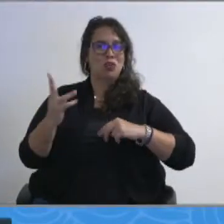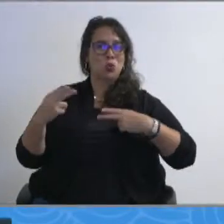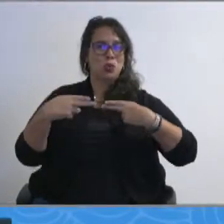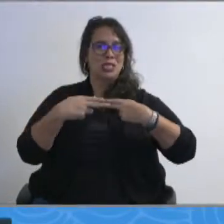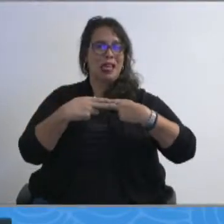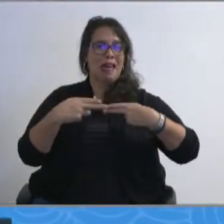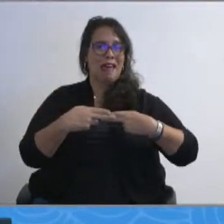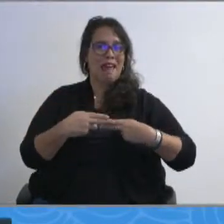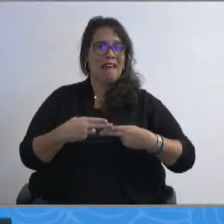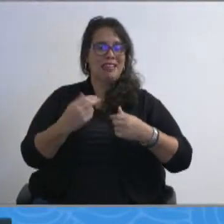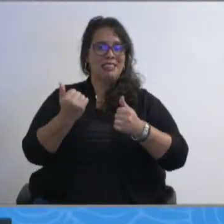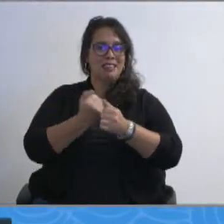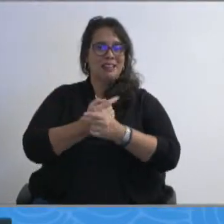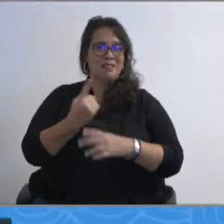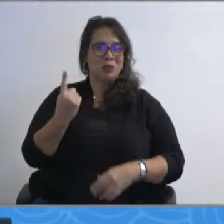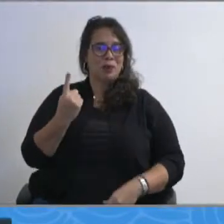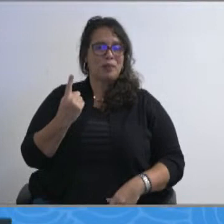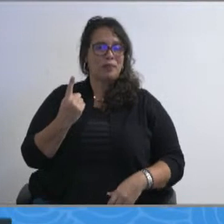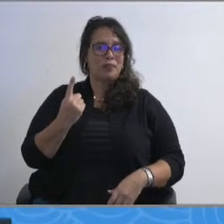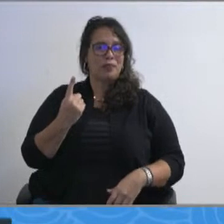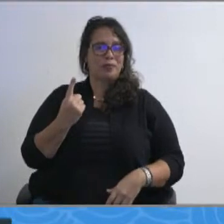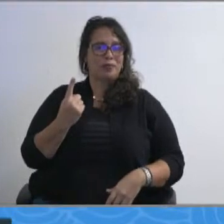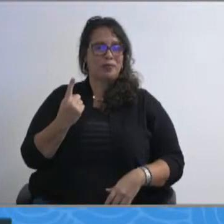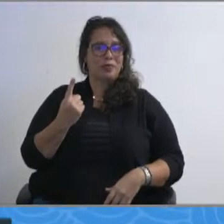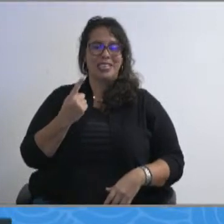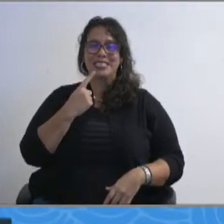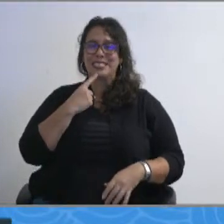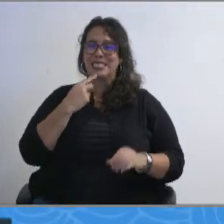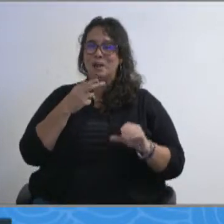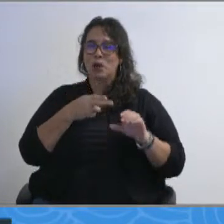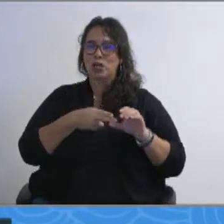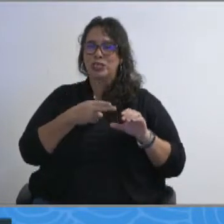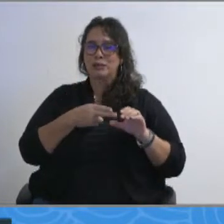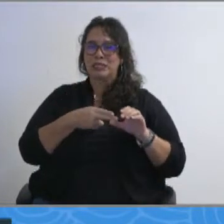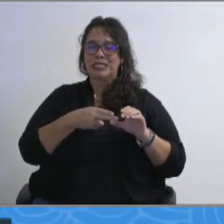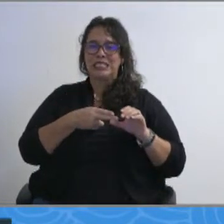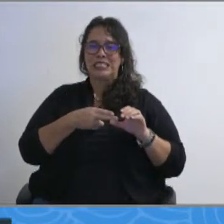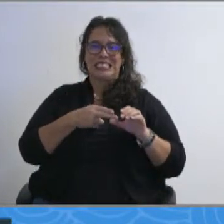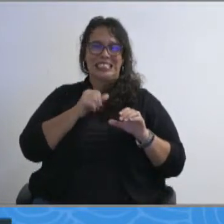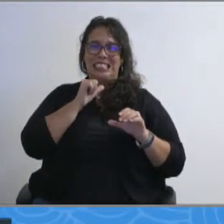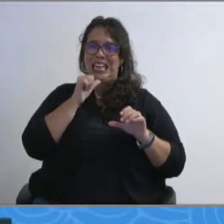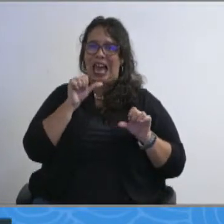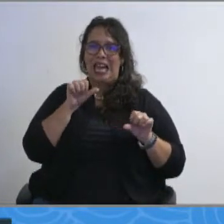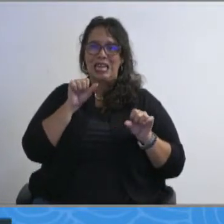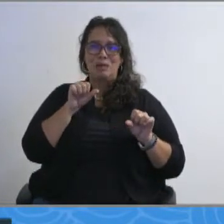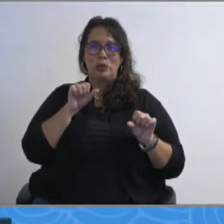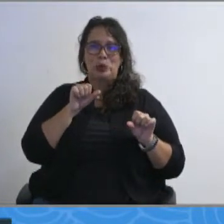It says, "Participant screen sharing disabled." Ms. Carmen. I don't know.